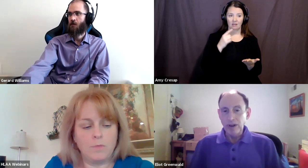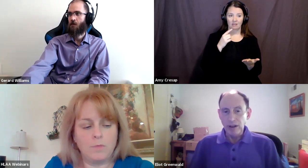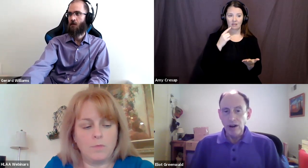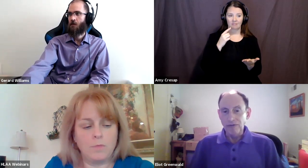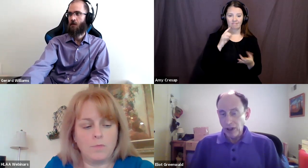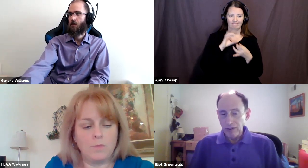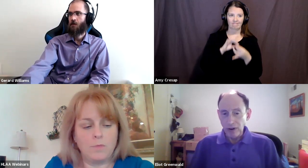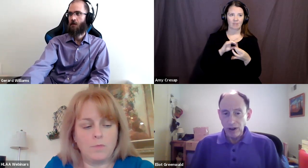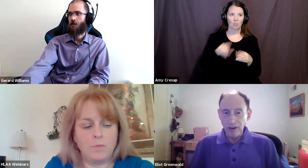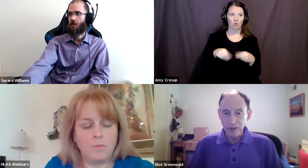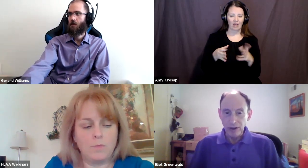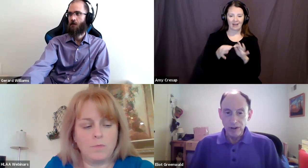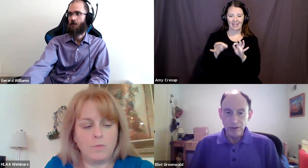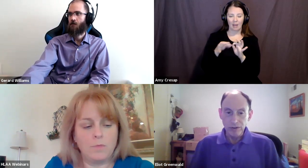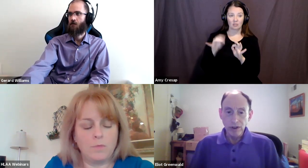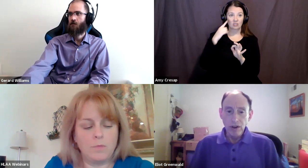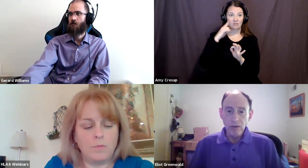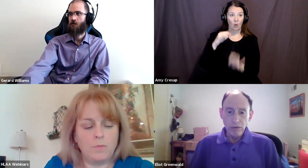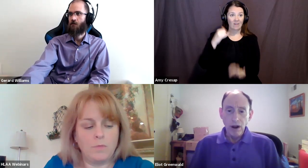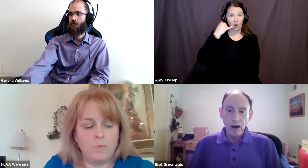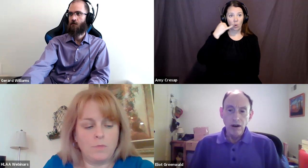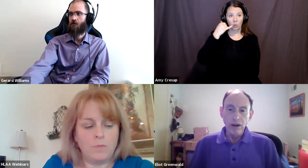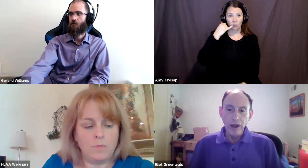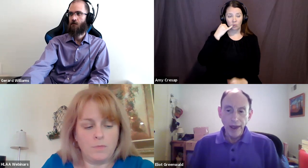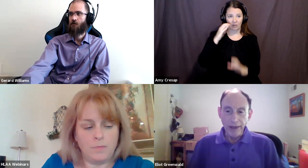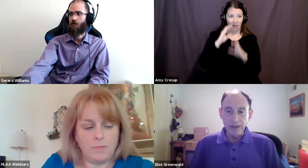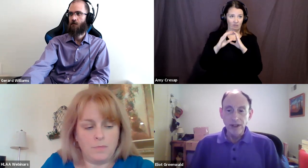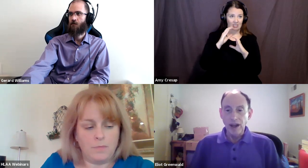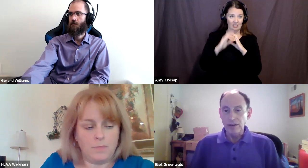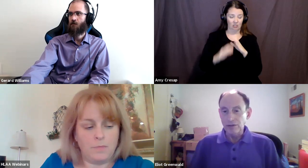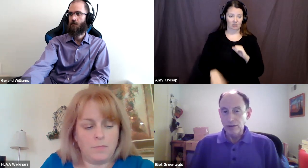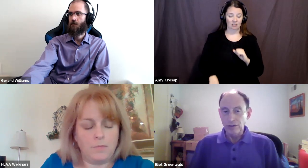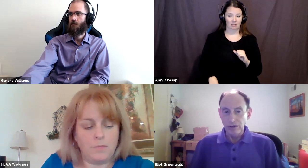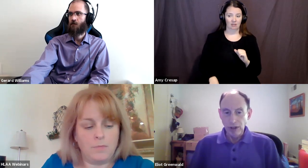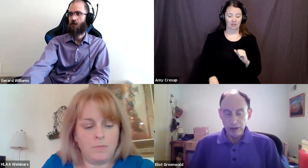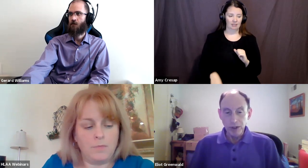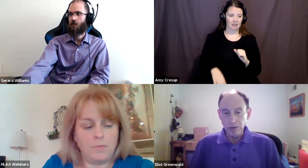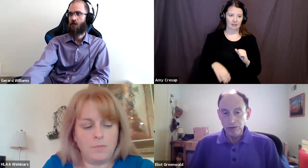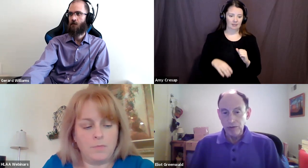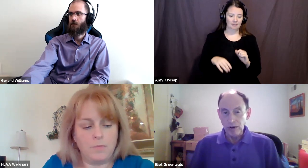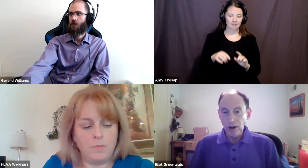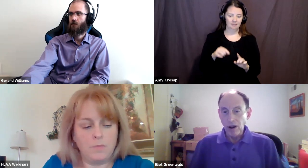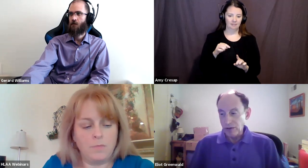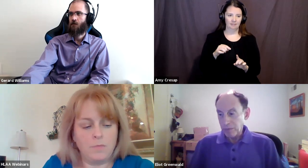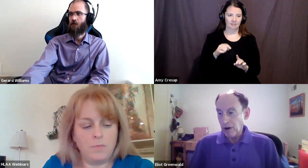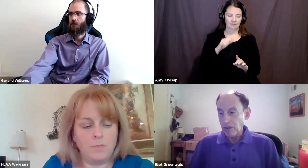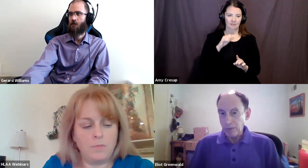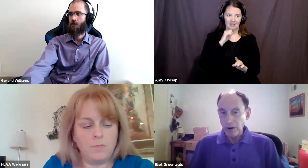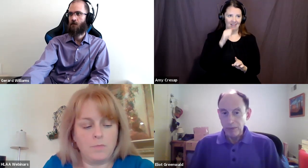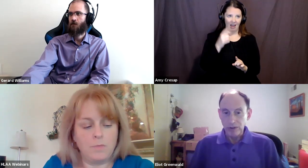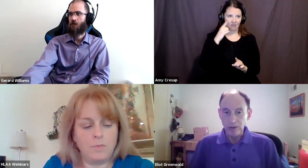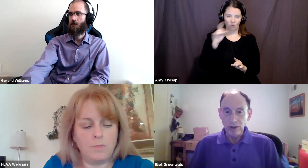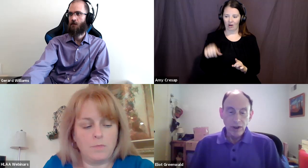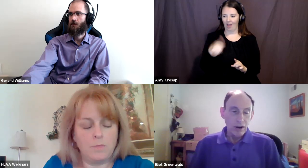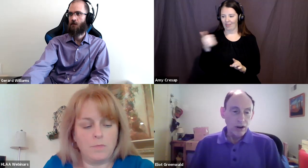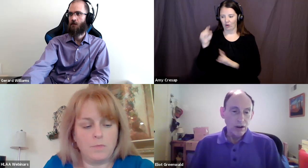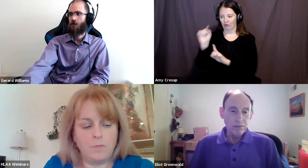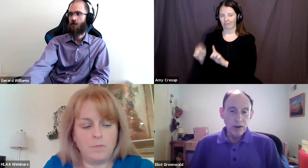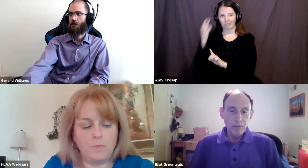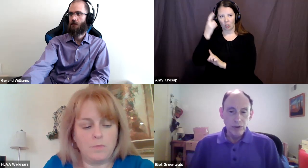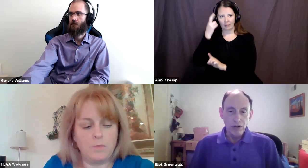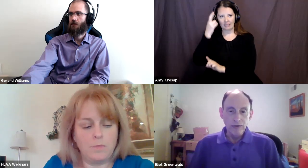captioning of telephone conversations and not to be used for other purposes.